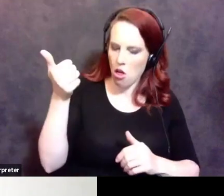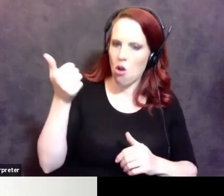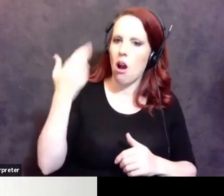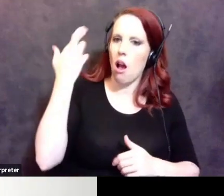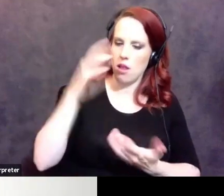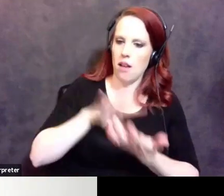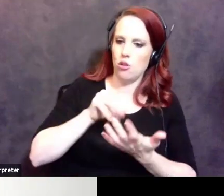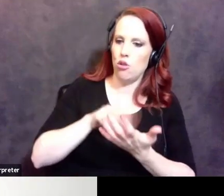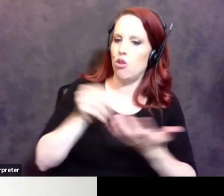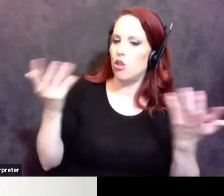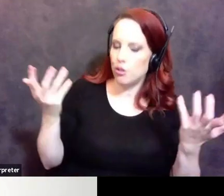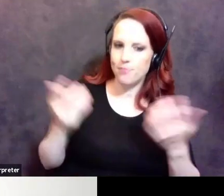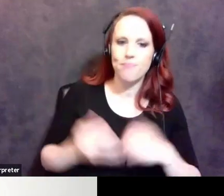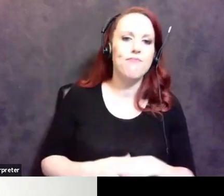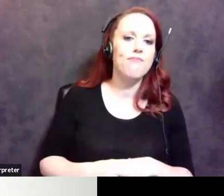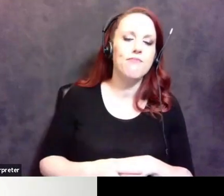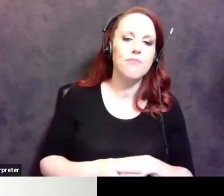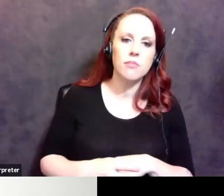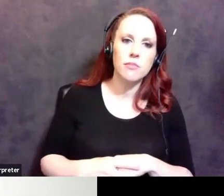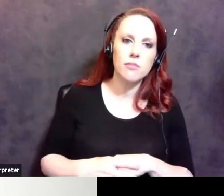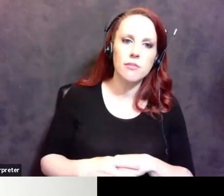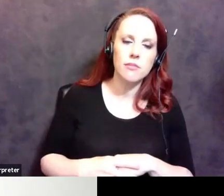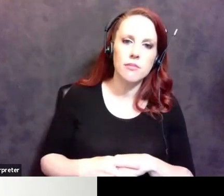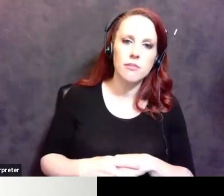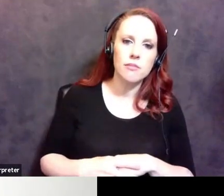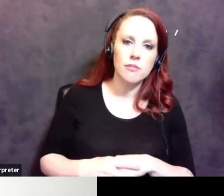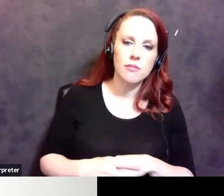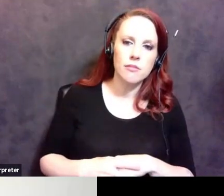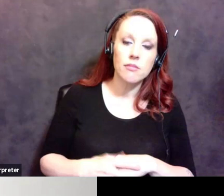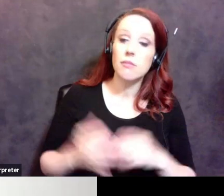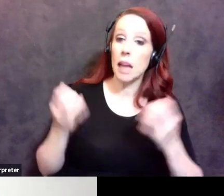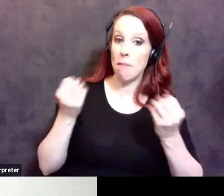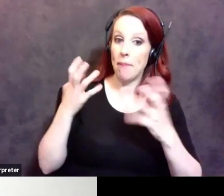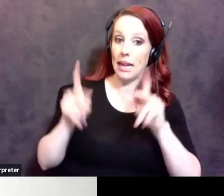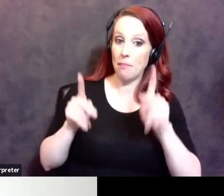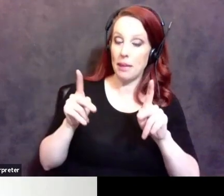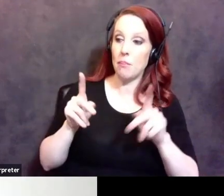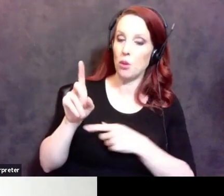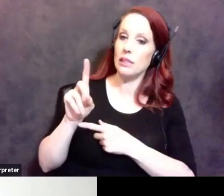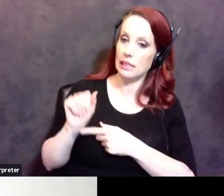learned, is that for a lot of people who are disabled, disabled people, they want to be